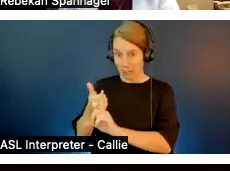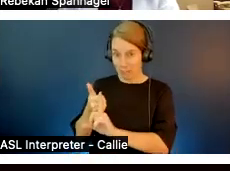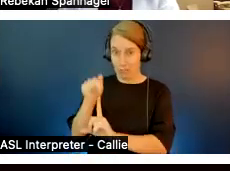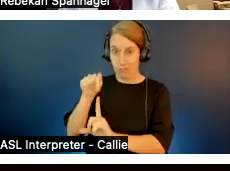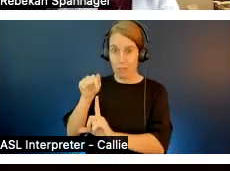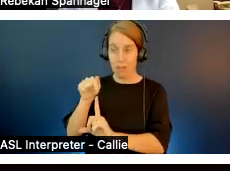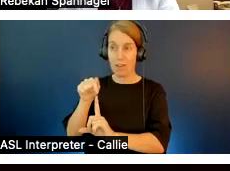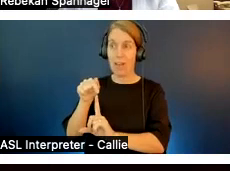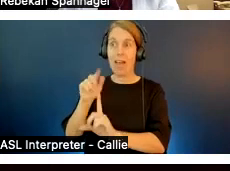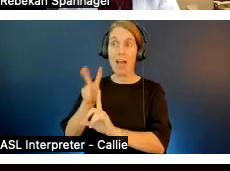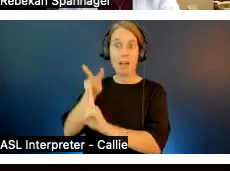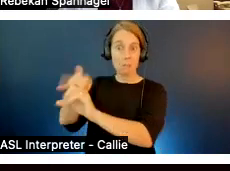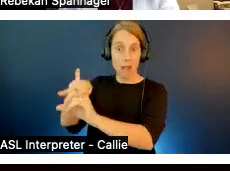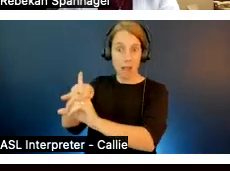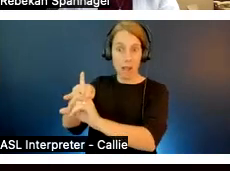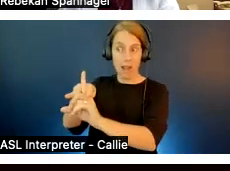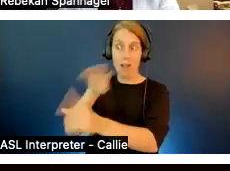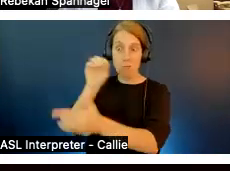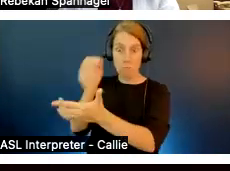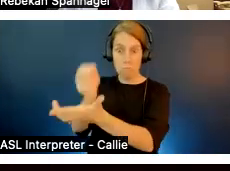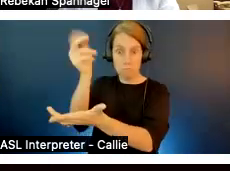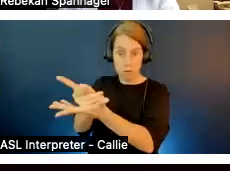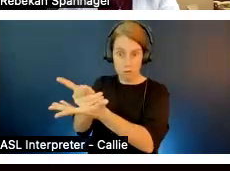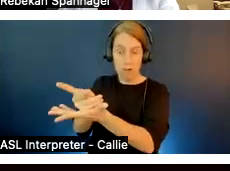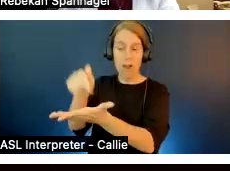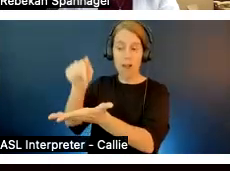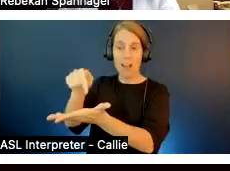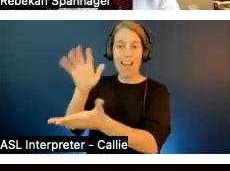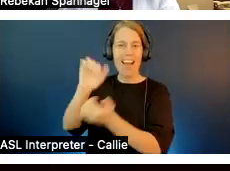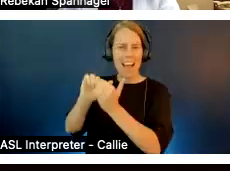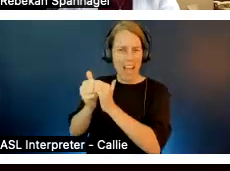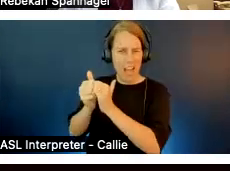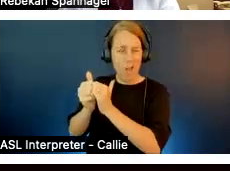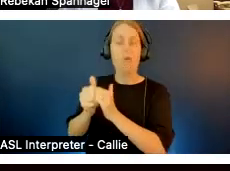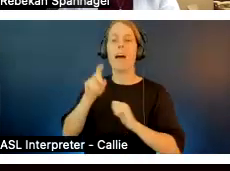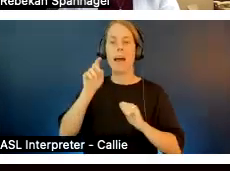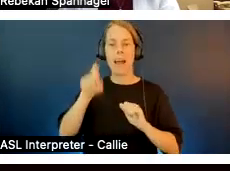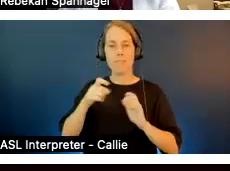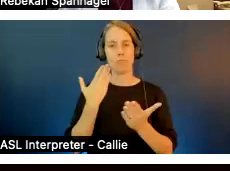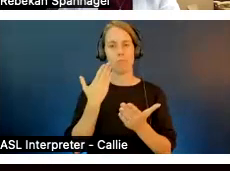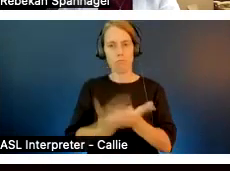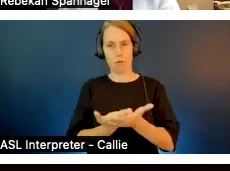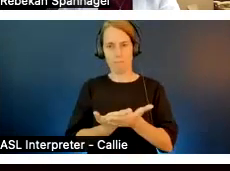necessity to qualify for services so you cannot just say i would like to have nursing services